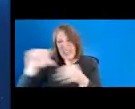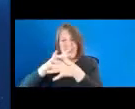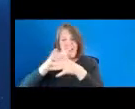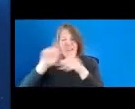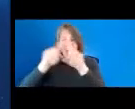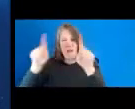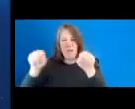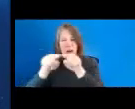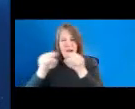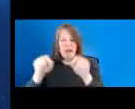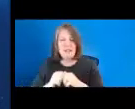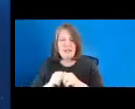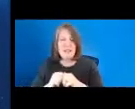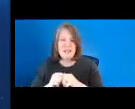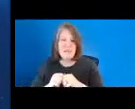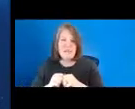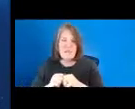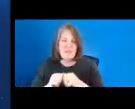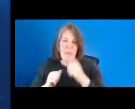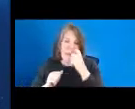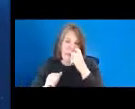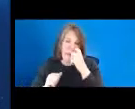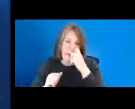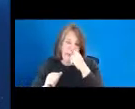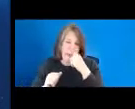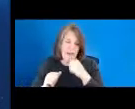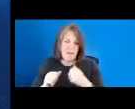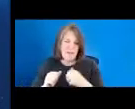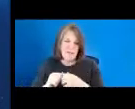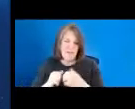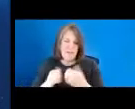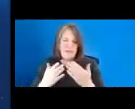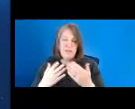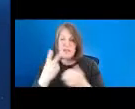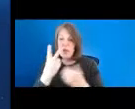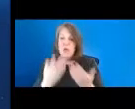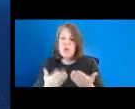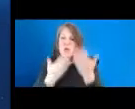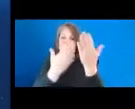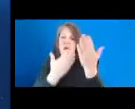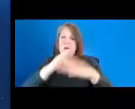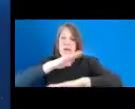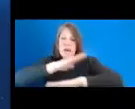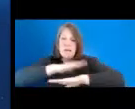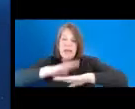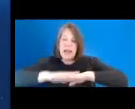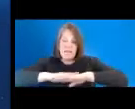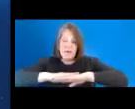16:28:27 The two recommended platforms for video are YouTube and mimeo.